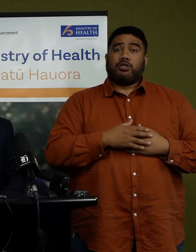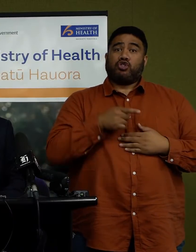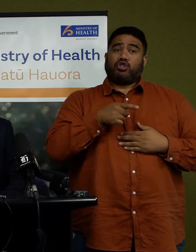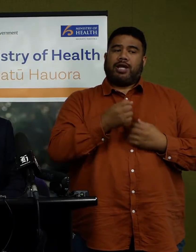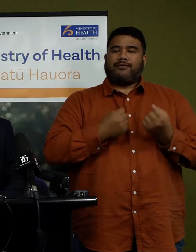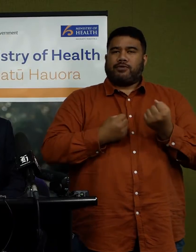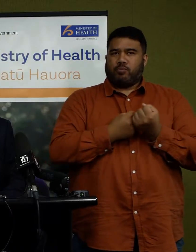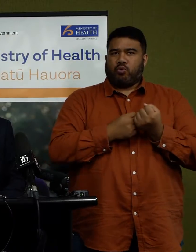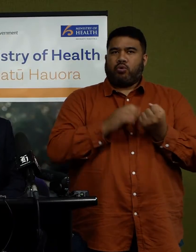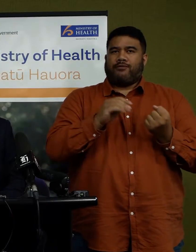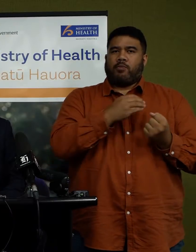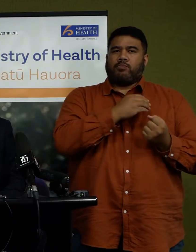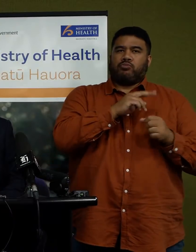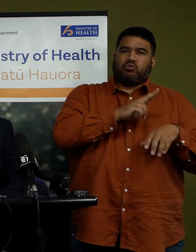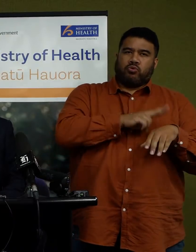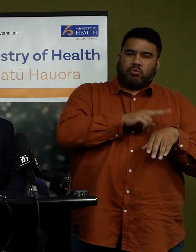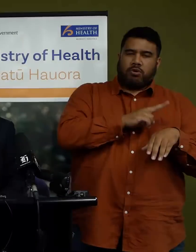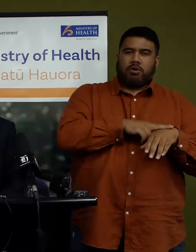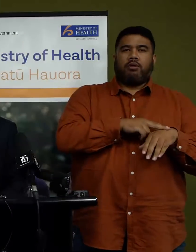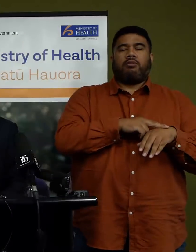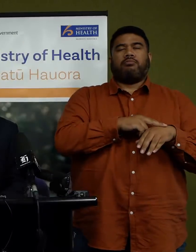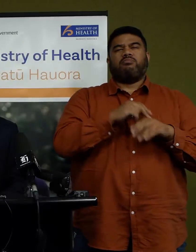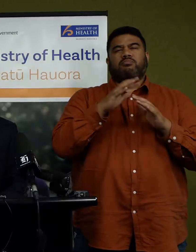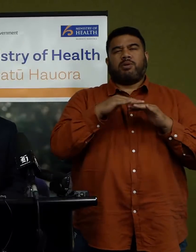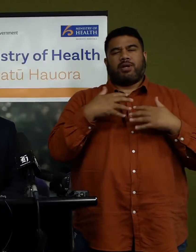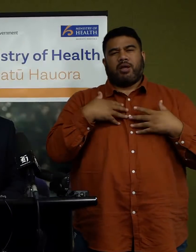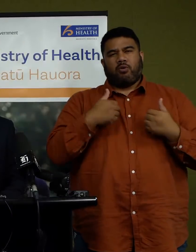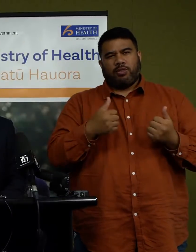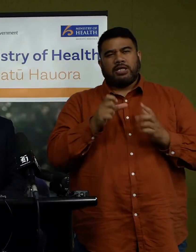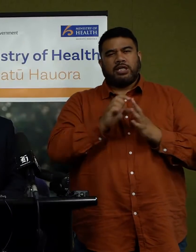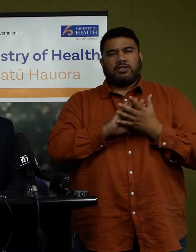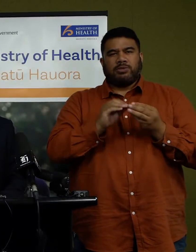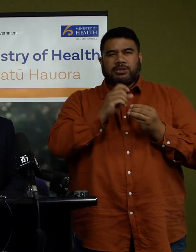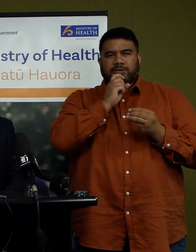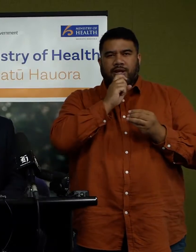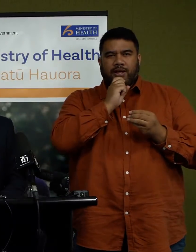support from public health and district health board staff.